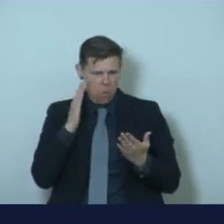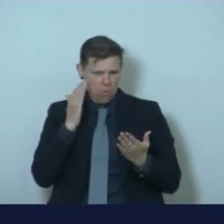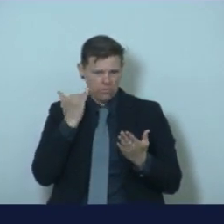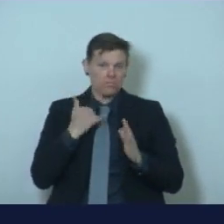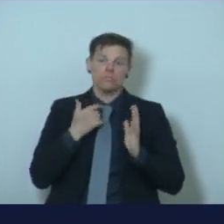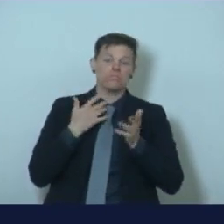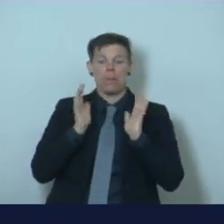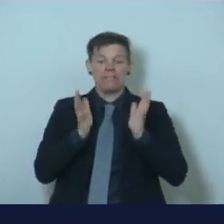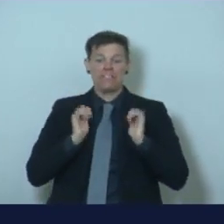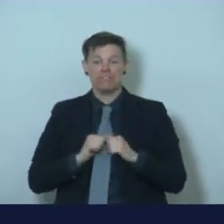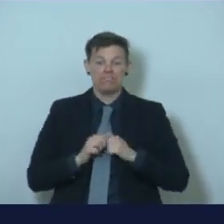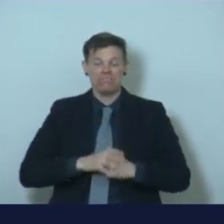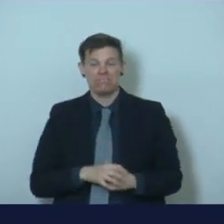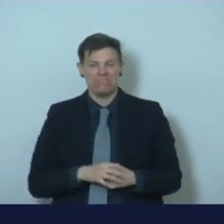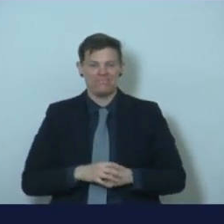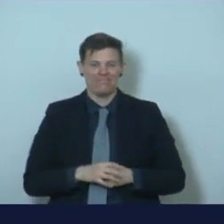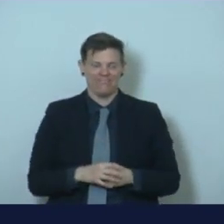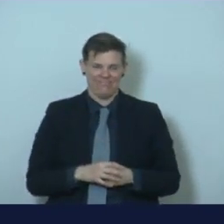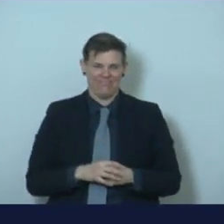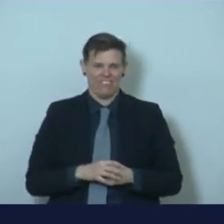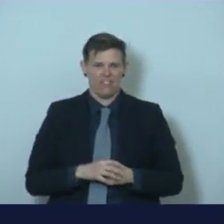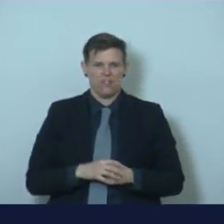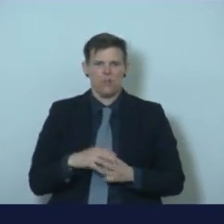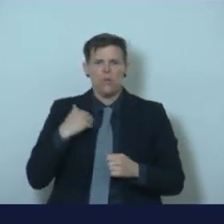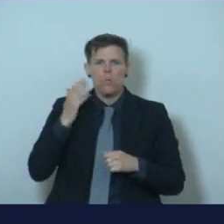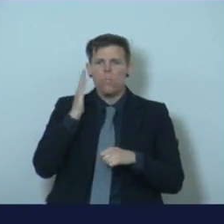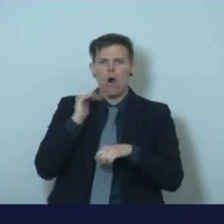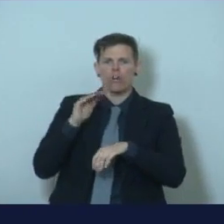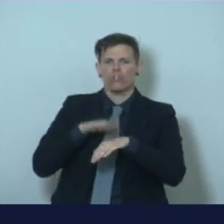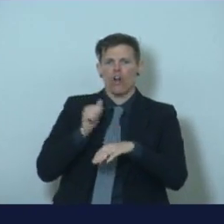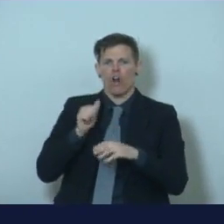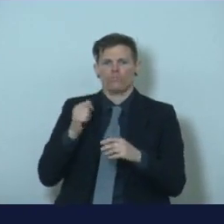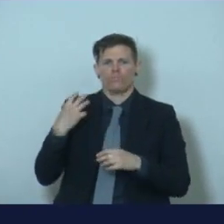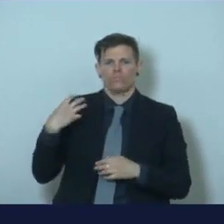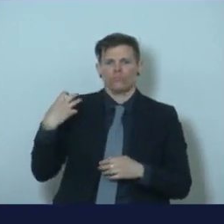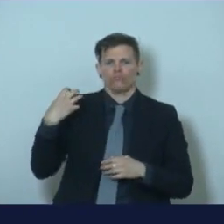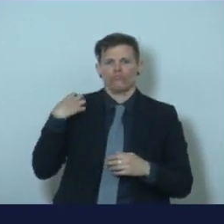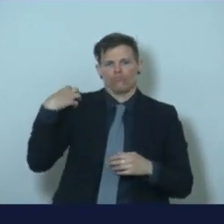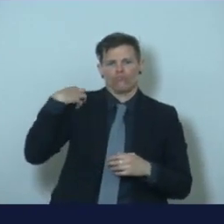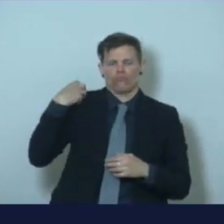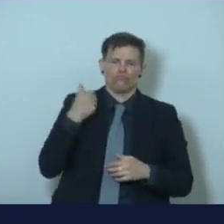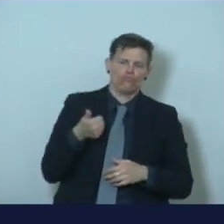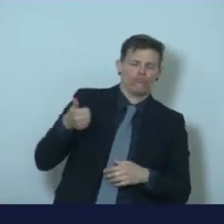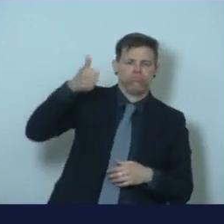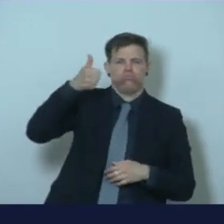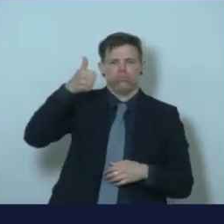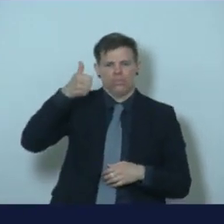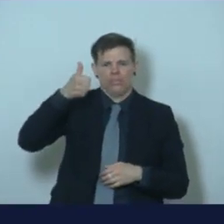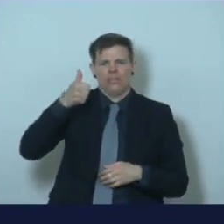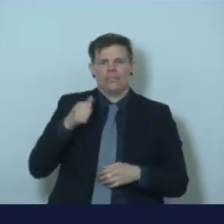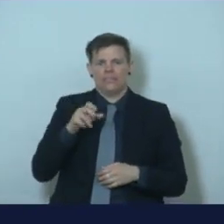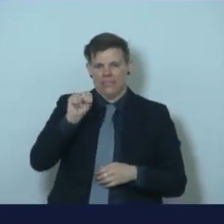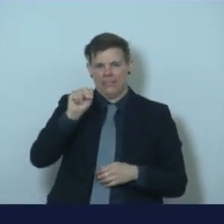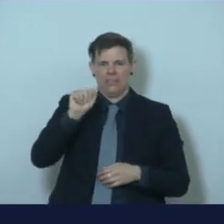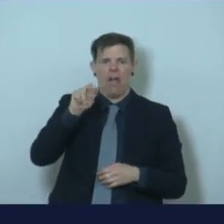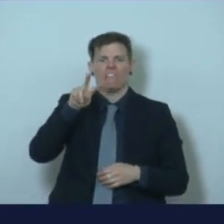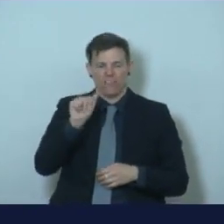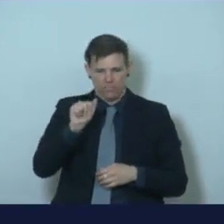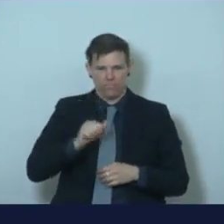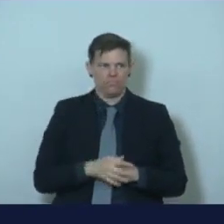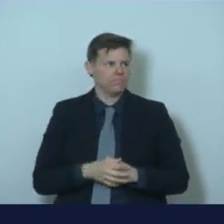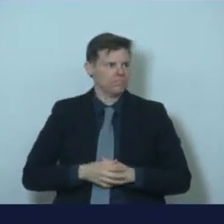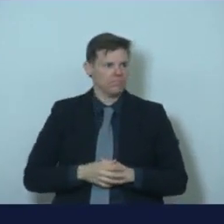I DON'T KNOW THIS SLIDE IS MIN SO LEAVE IT UP AND GOING TO GO AND CALL ON GENERAL WHO TAKING OF THE MASK.